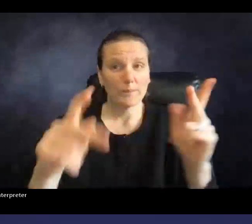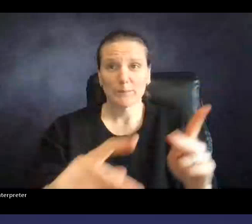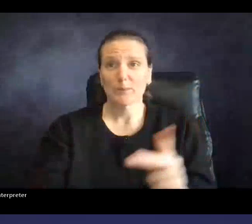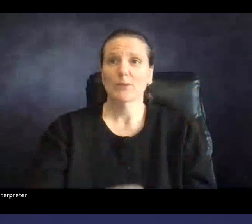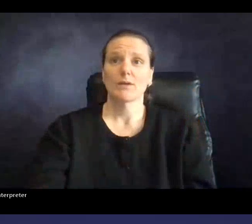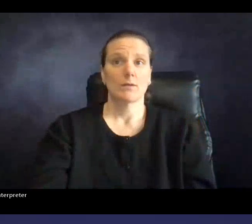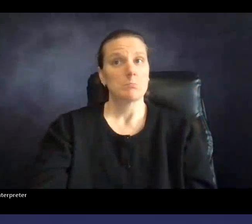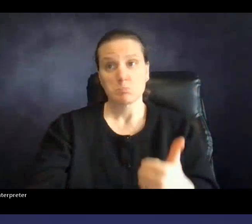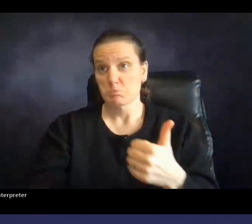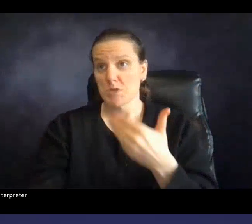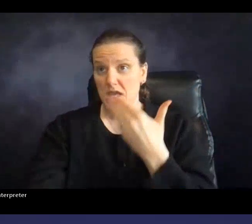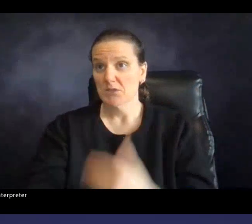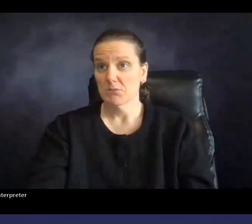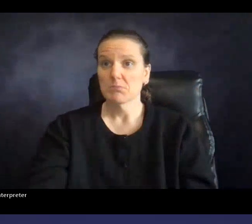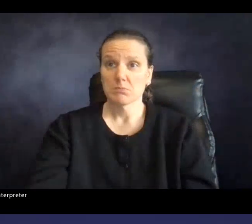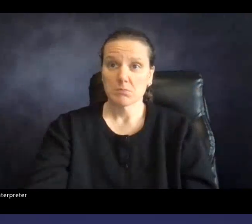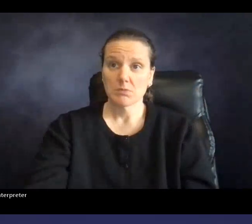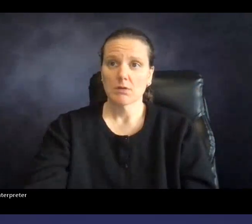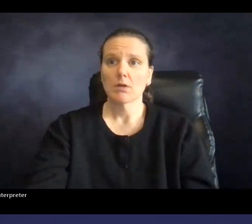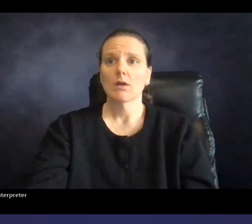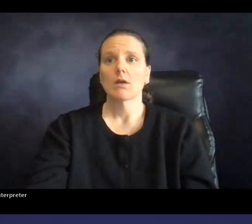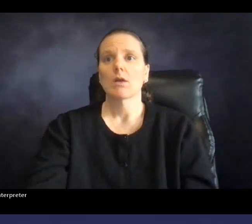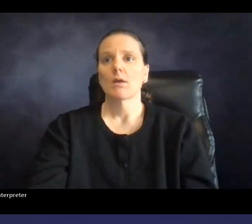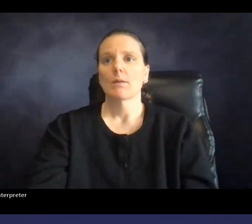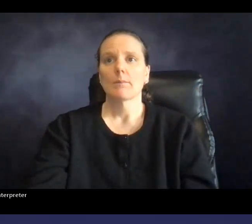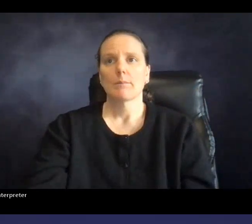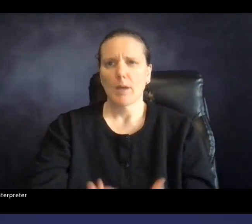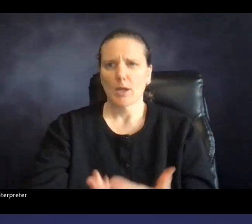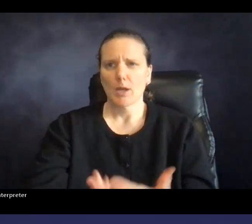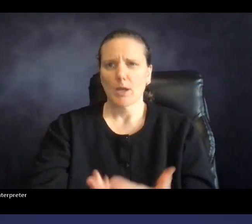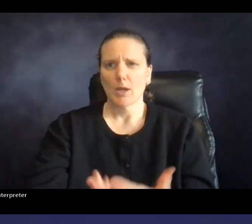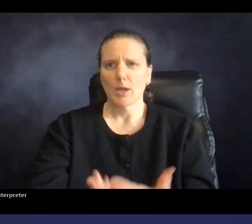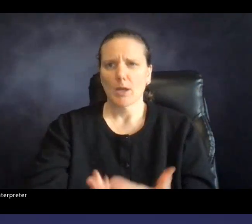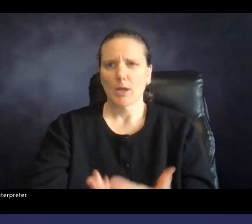Great. Thank you. But you're looking for mood stability, decreased anxiety